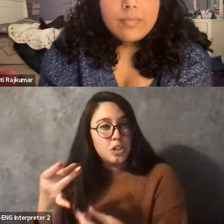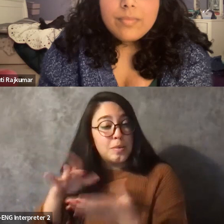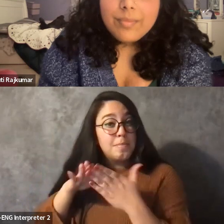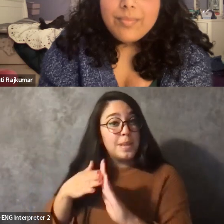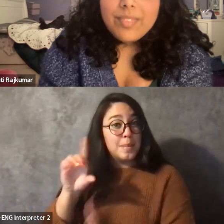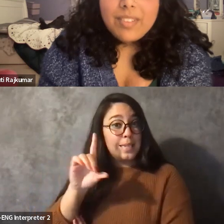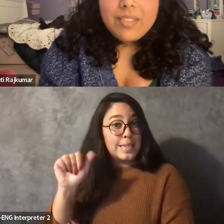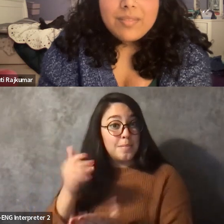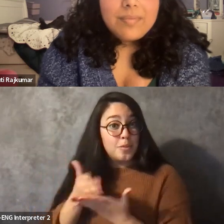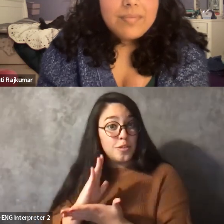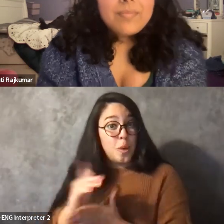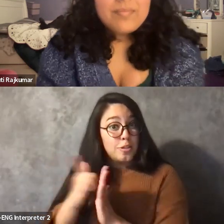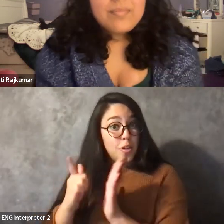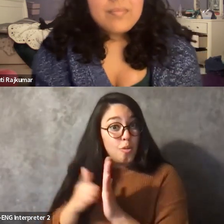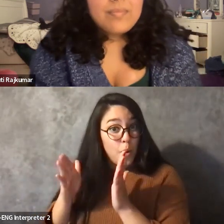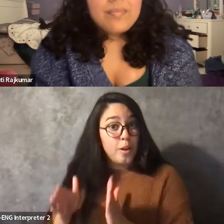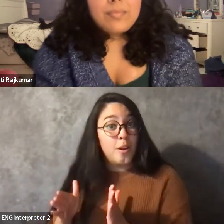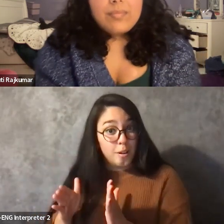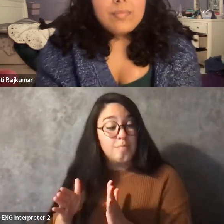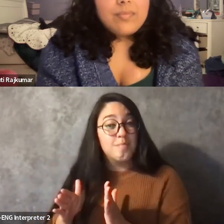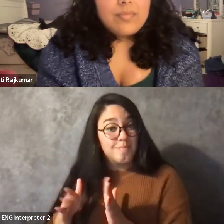and influencing the legal rights of disabled people.